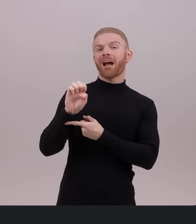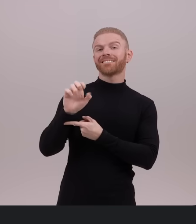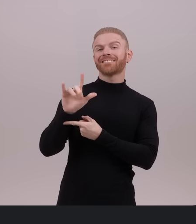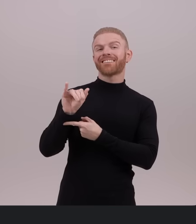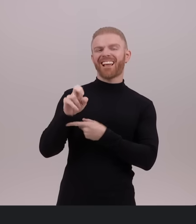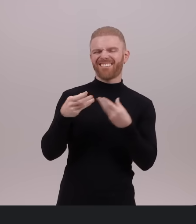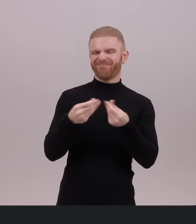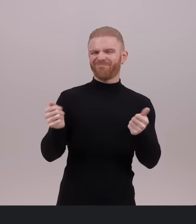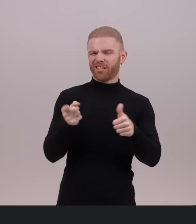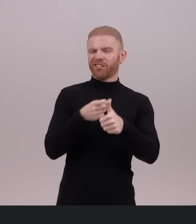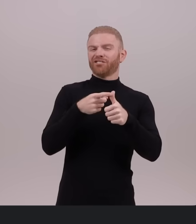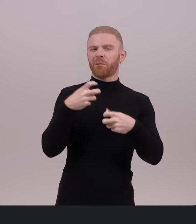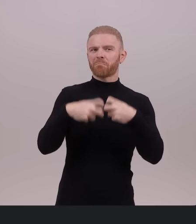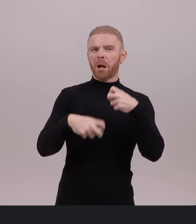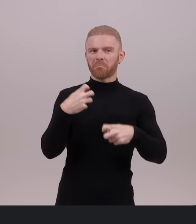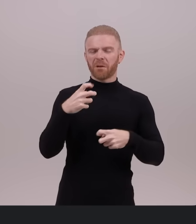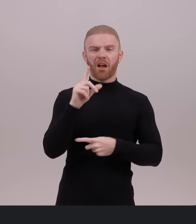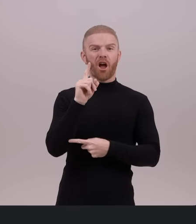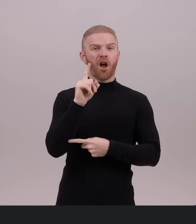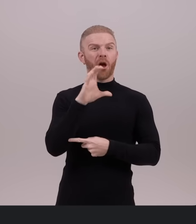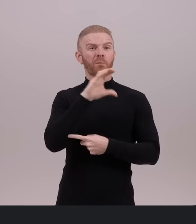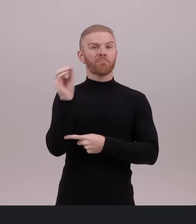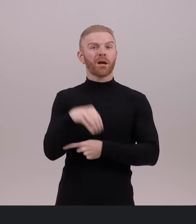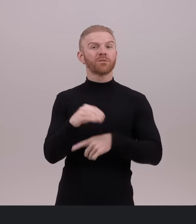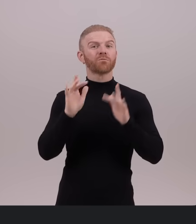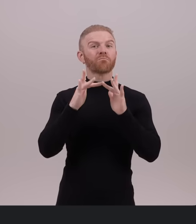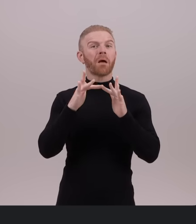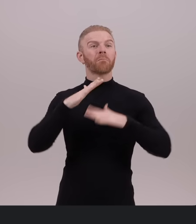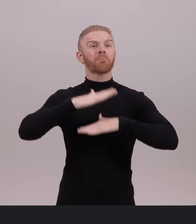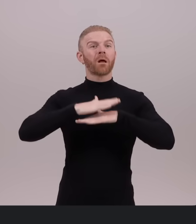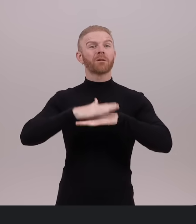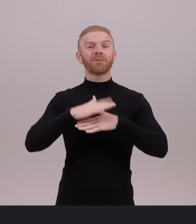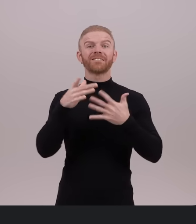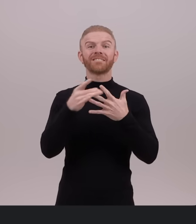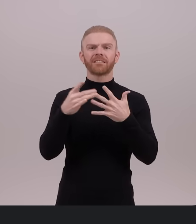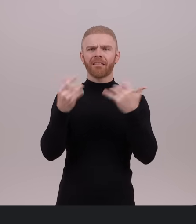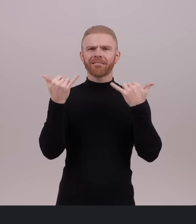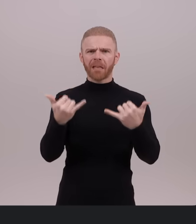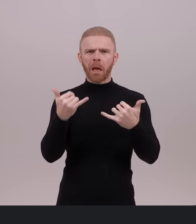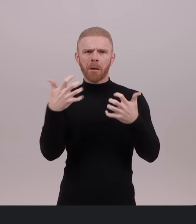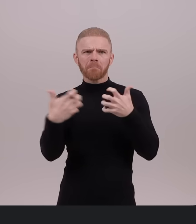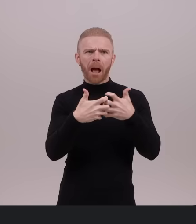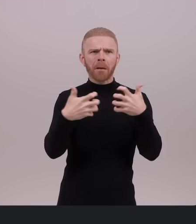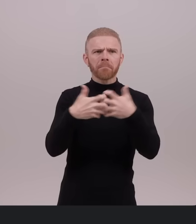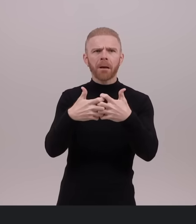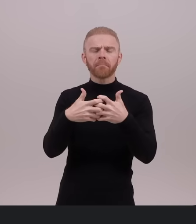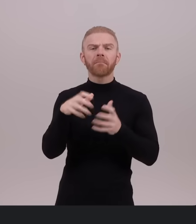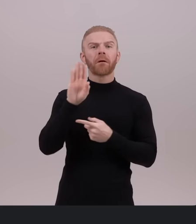With 100% of web platform features now mapped, Baseline is the definitive industry standard